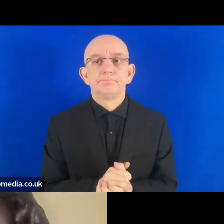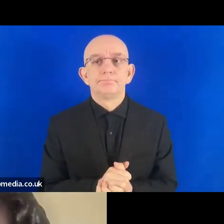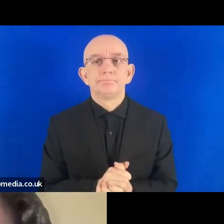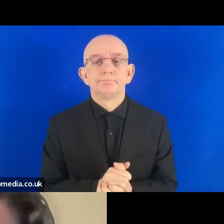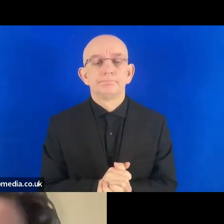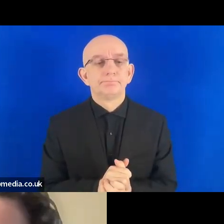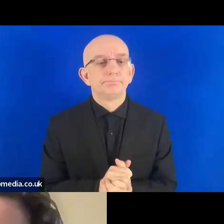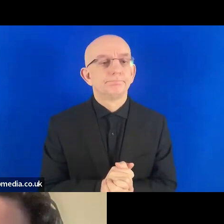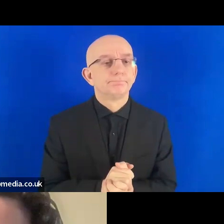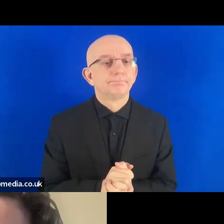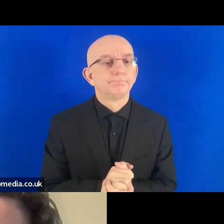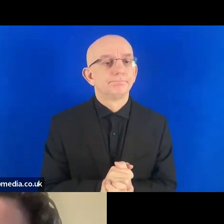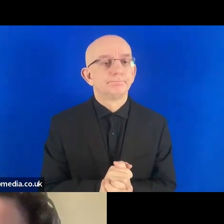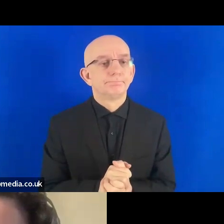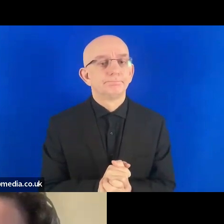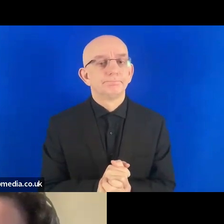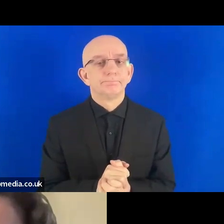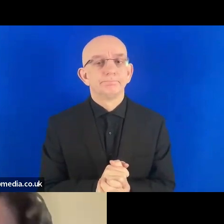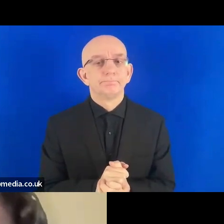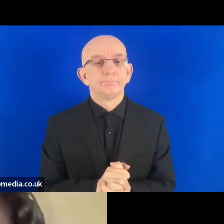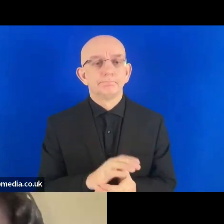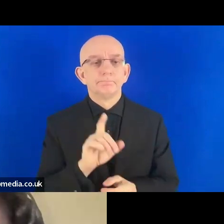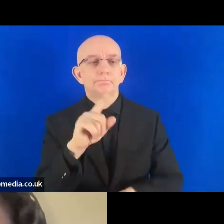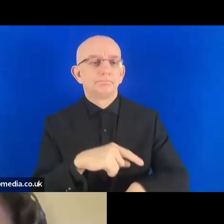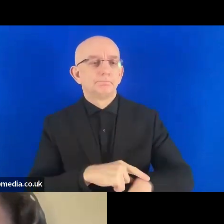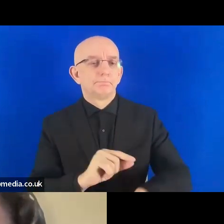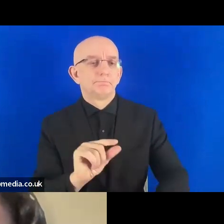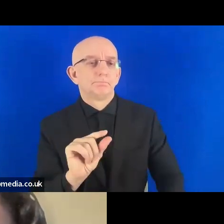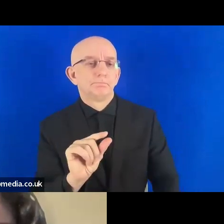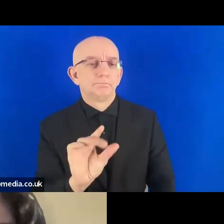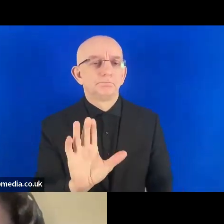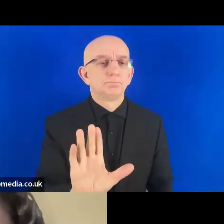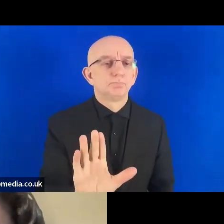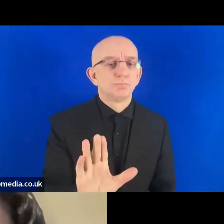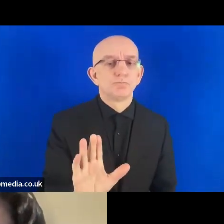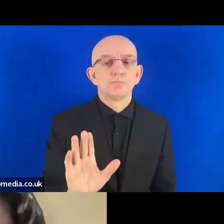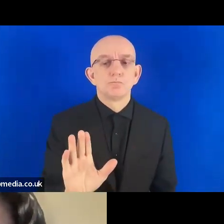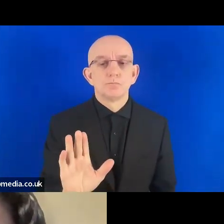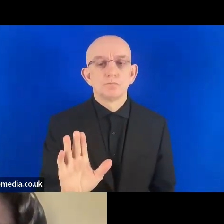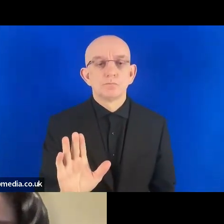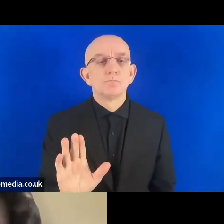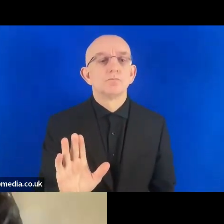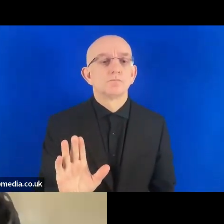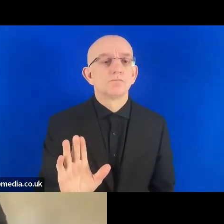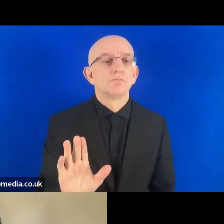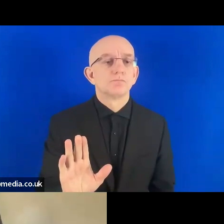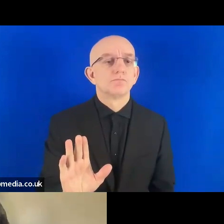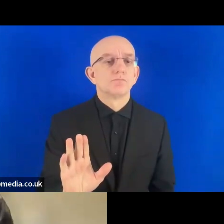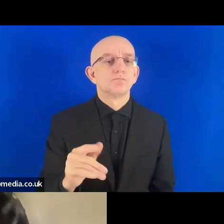Give me a moment. Wow. Okay. Where is that all? I'm here to keep you company on your forum at initiation